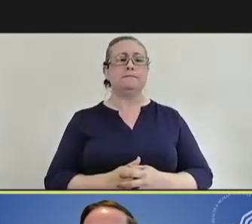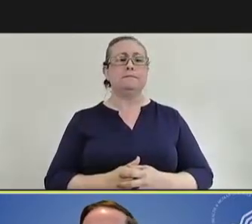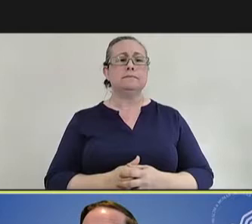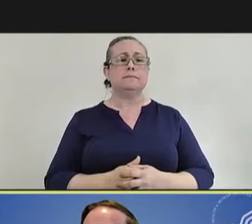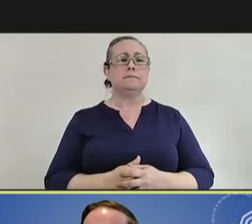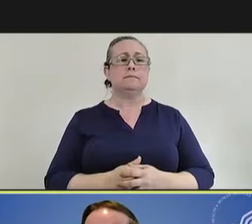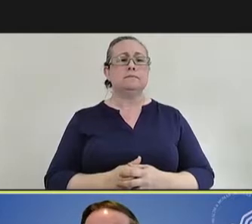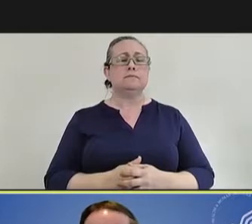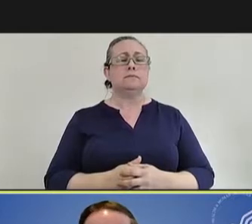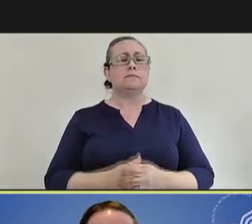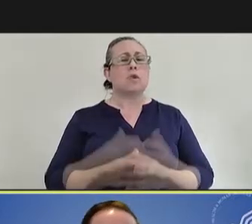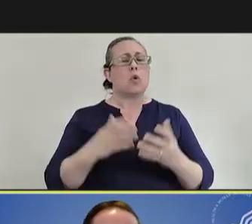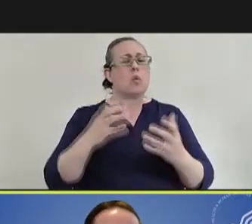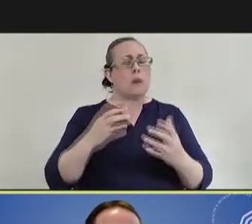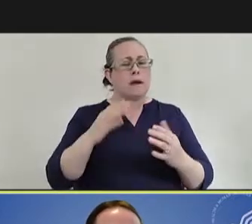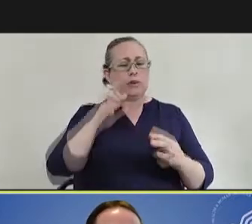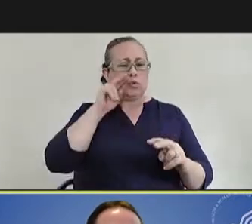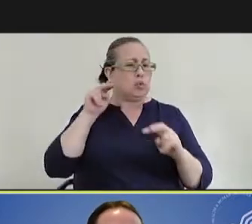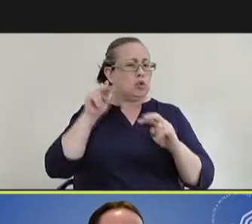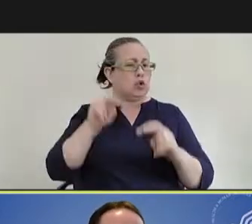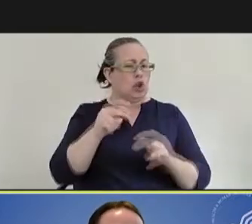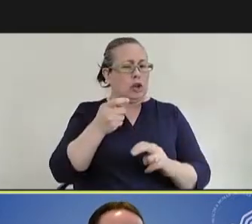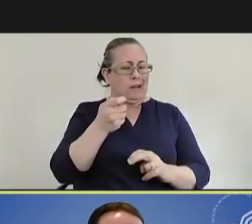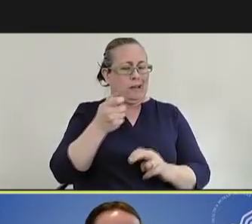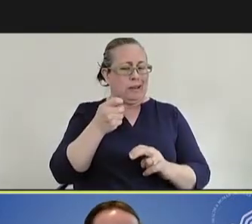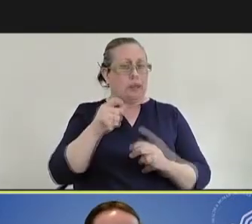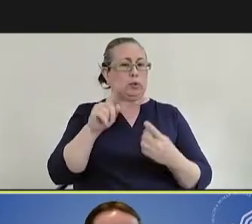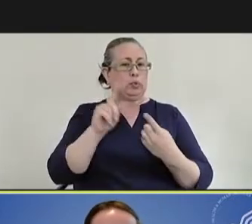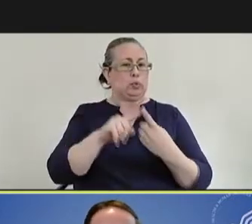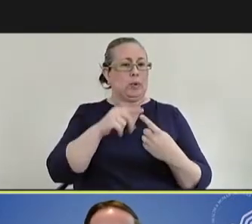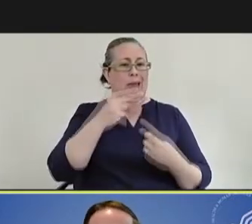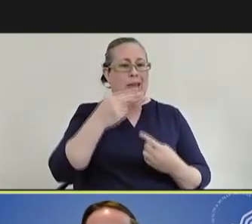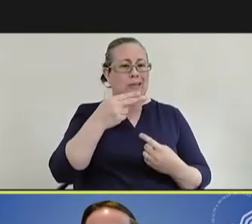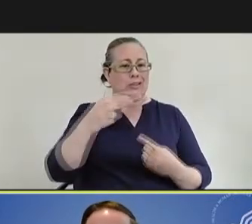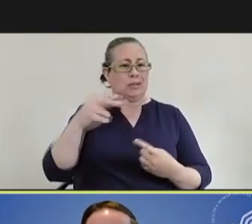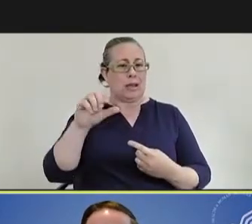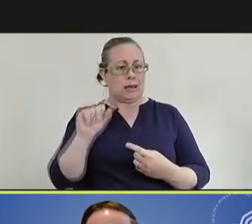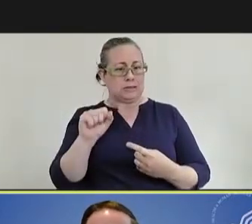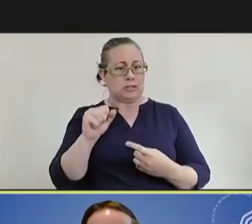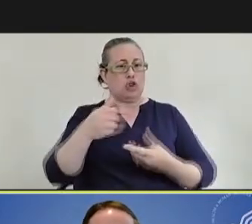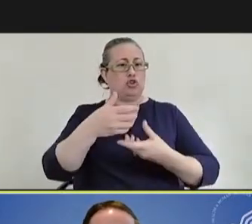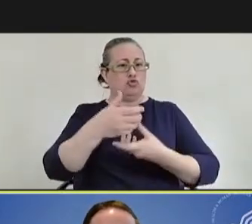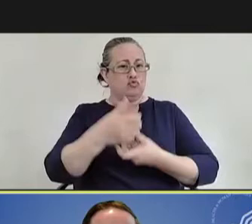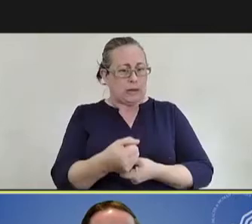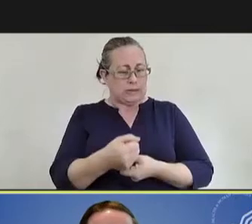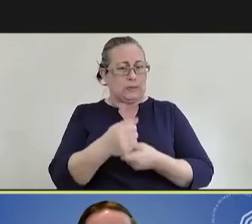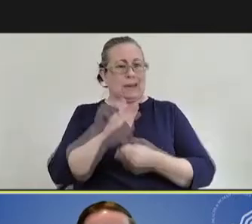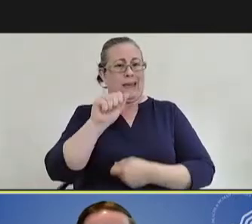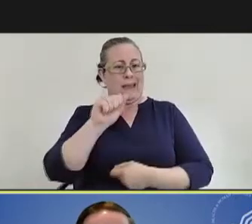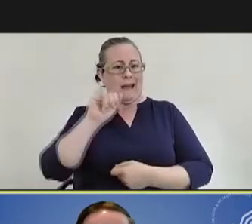I want to turn a little bit to the HS Trustworthy Artificial Intelligence playbook and really speak